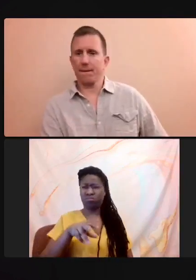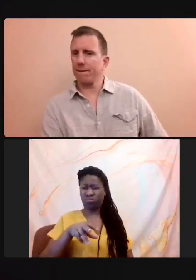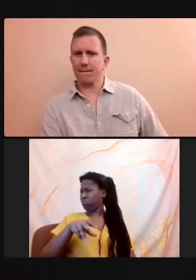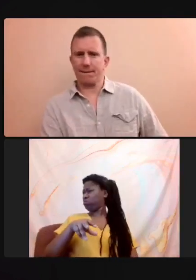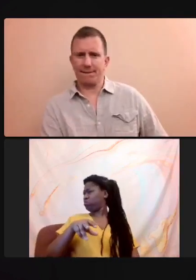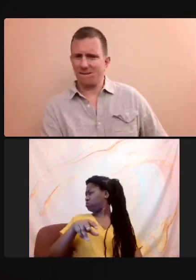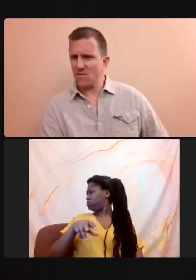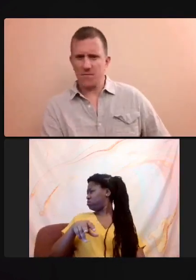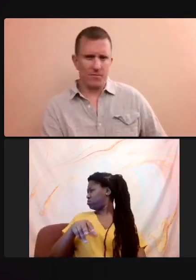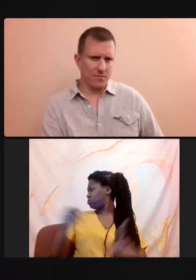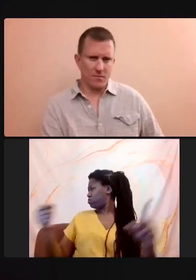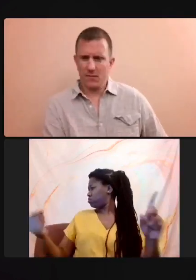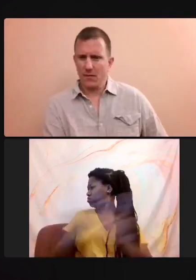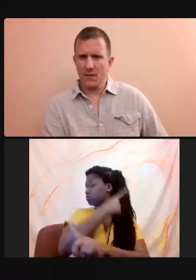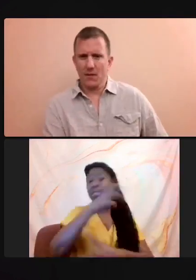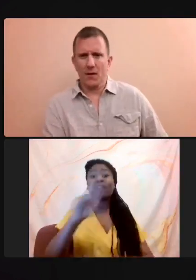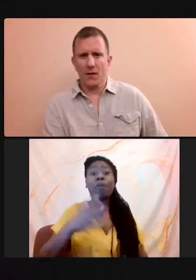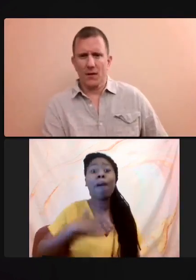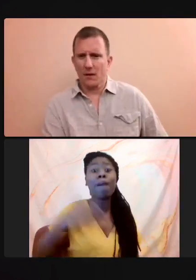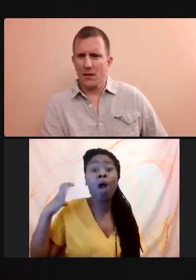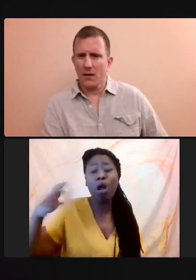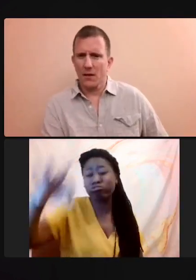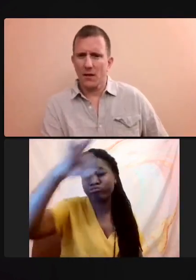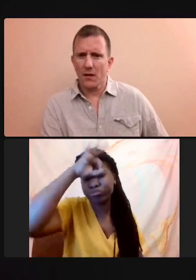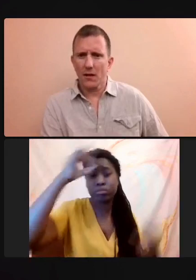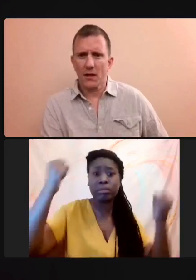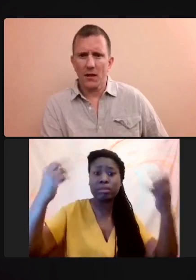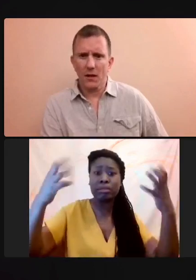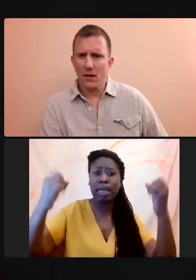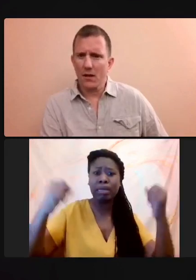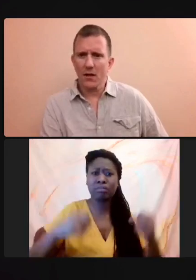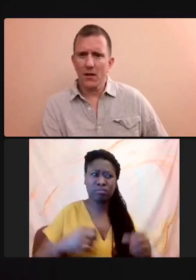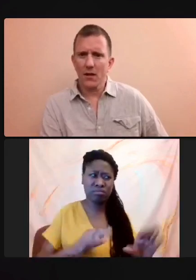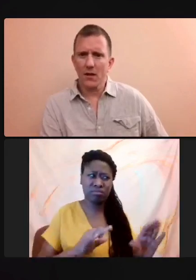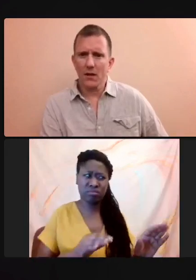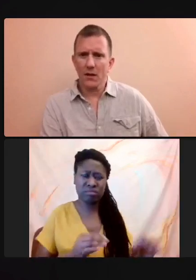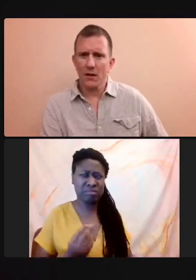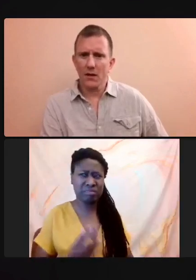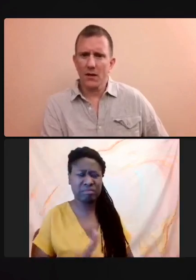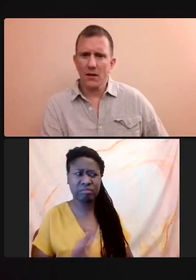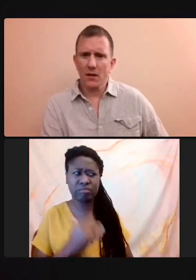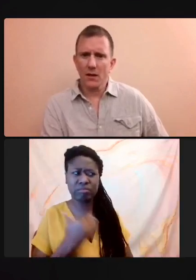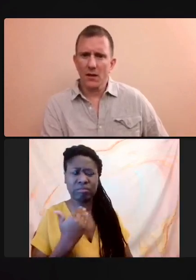But otherwise you're right. I have to monitor them and read their lips.